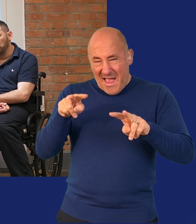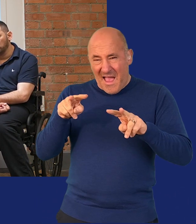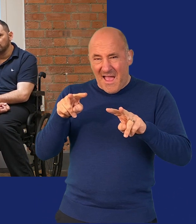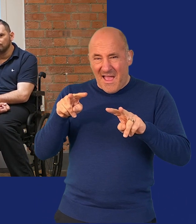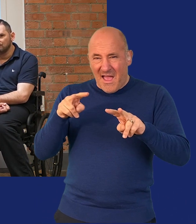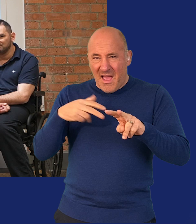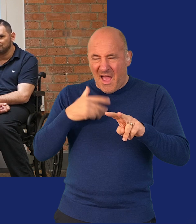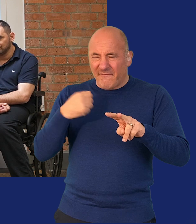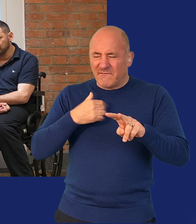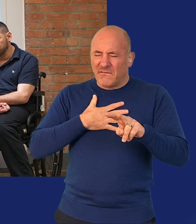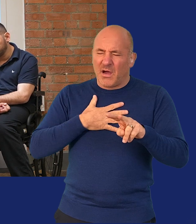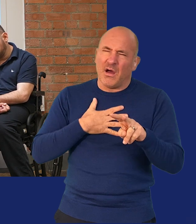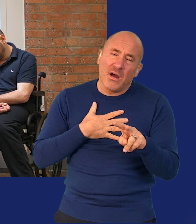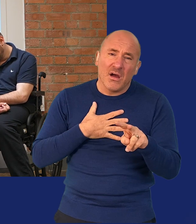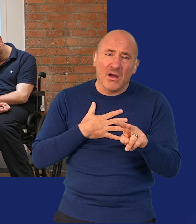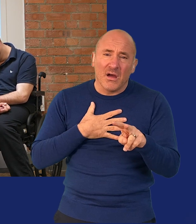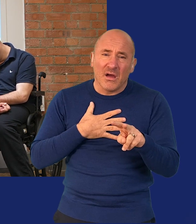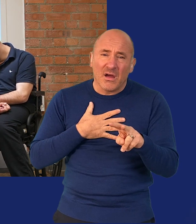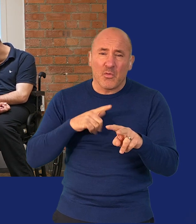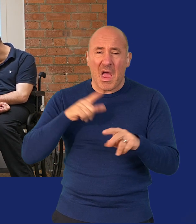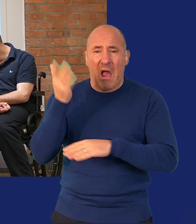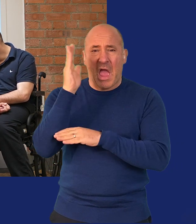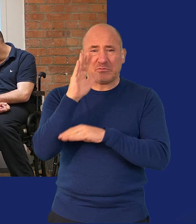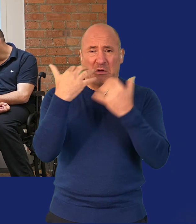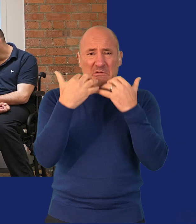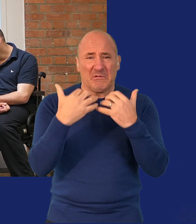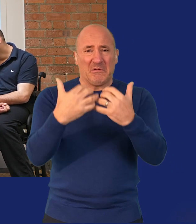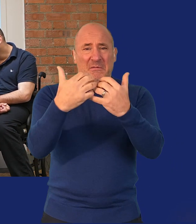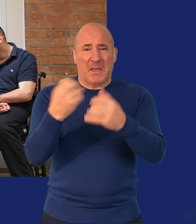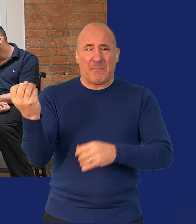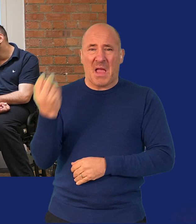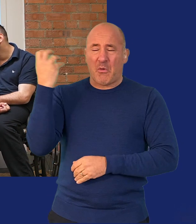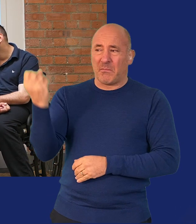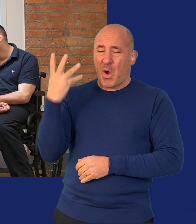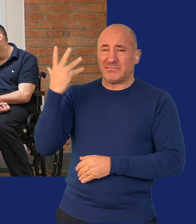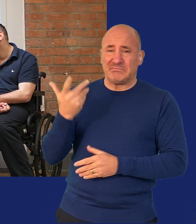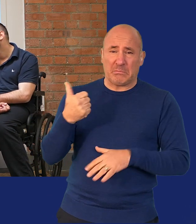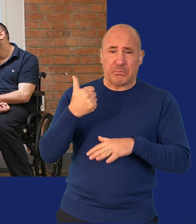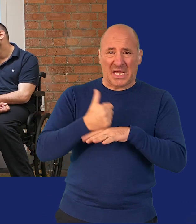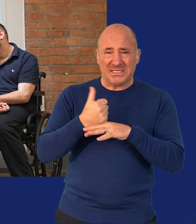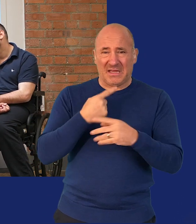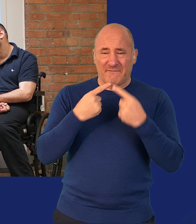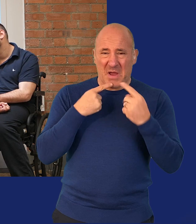of a lecture hall, talking through a PowerPoint on really basic terms and concepts that you think, what a waste.